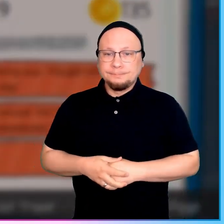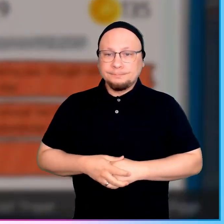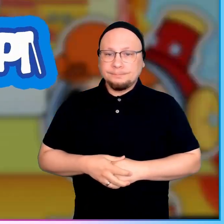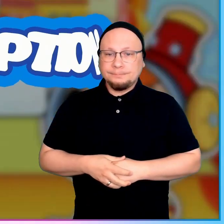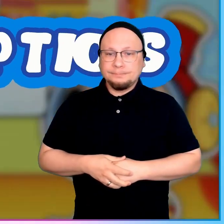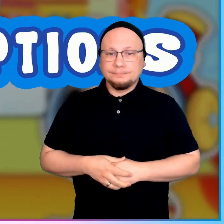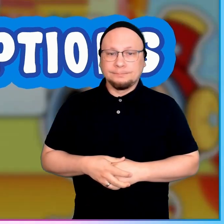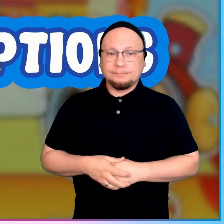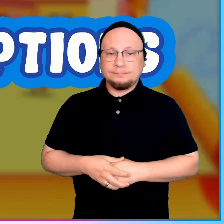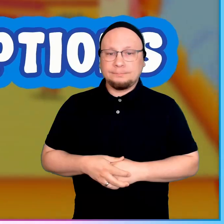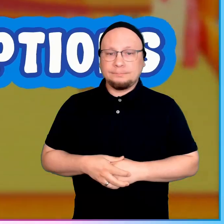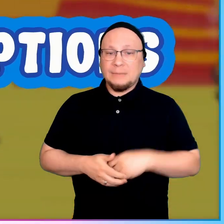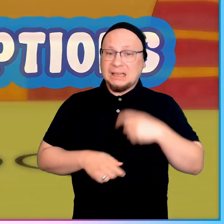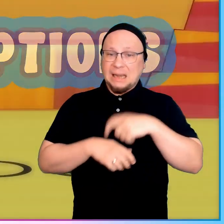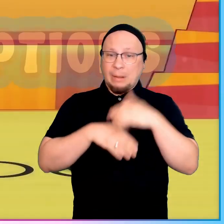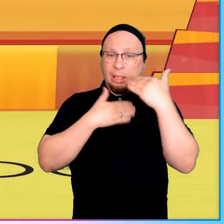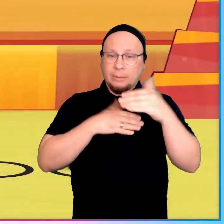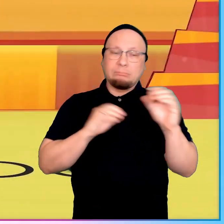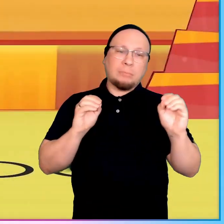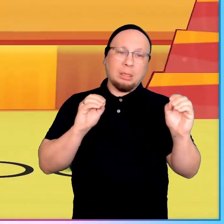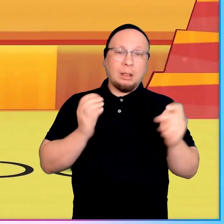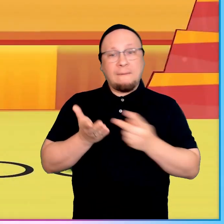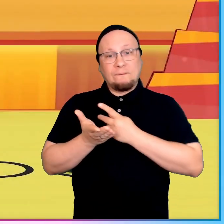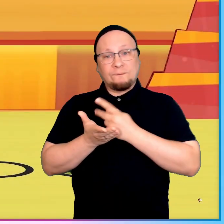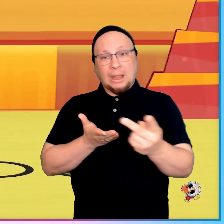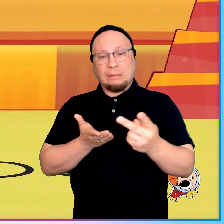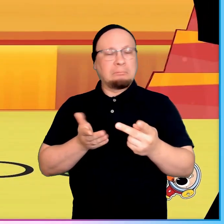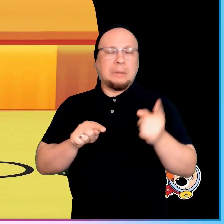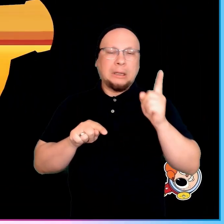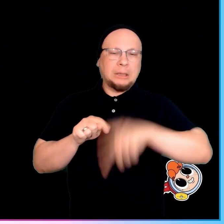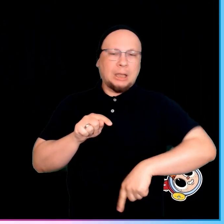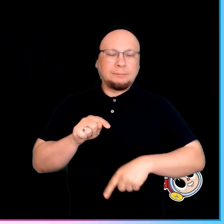There is no time limit or fail state in Rainbow Billy. This is a conscious